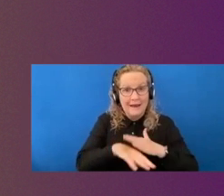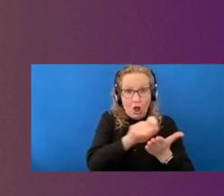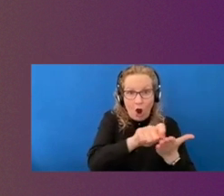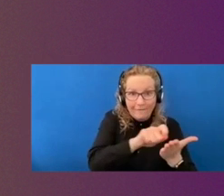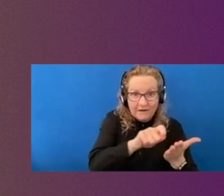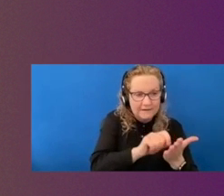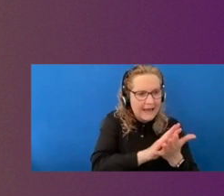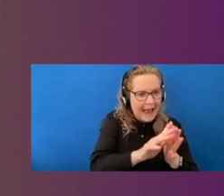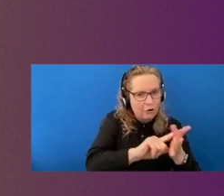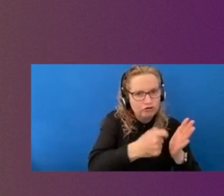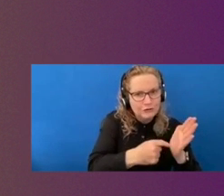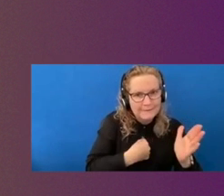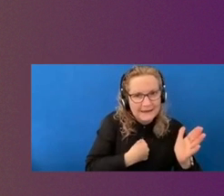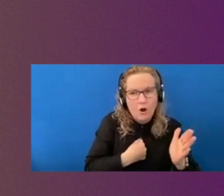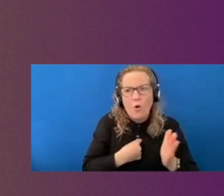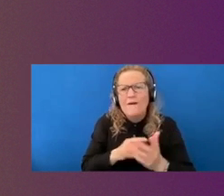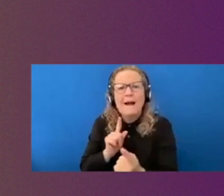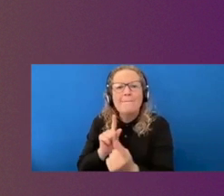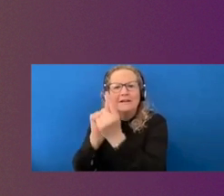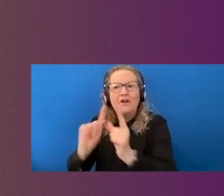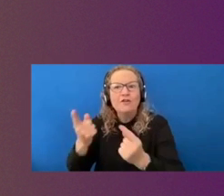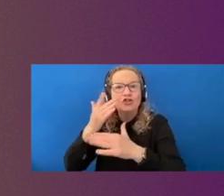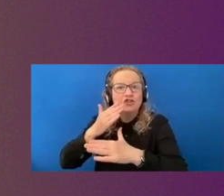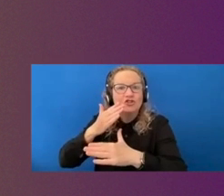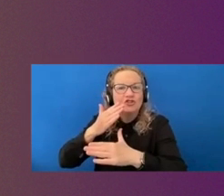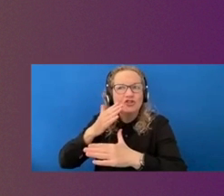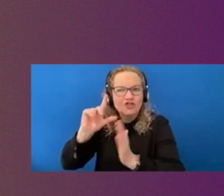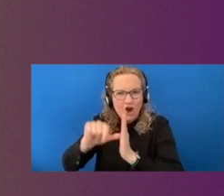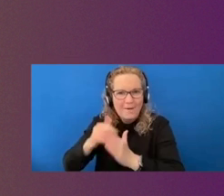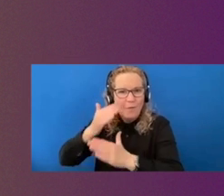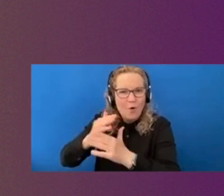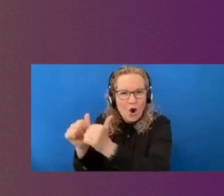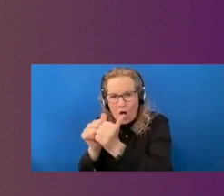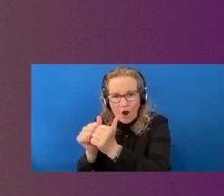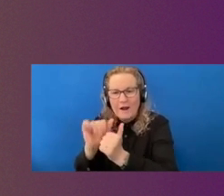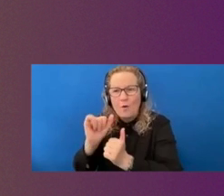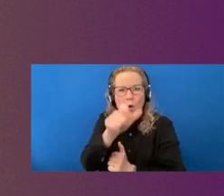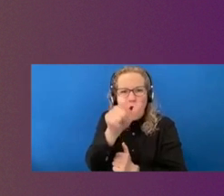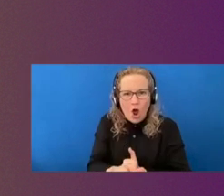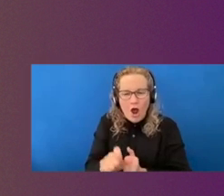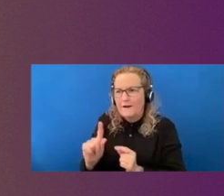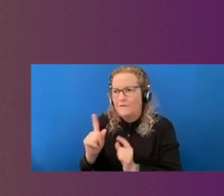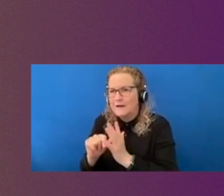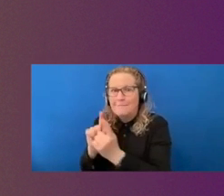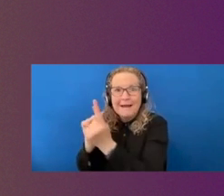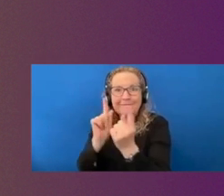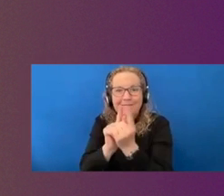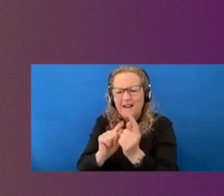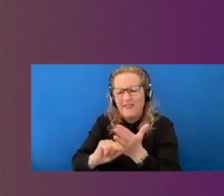meeting a client or meeting a colleague for the first time over Zoom um or teams or whatever it is yeah so I think that's that'd be great to just change that perception